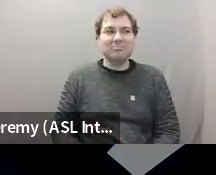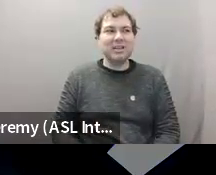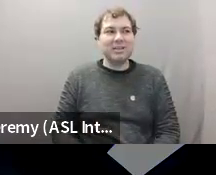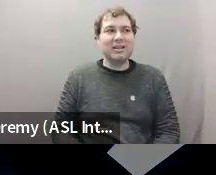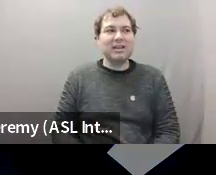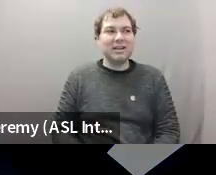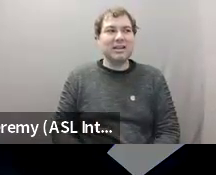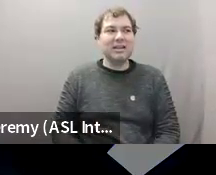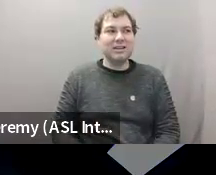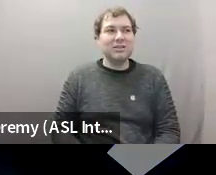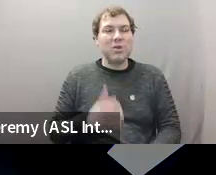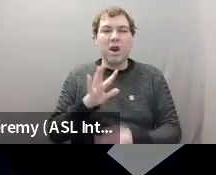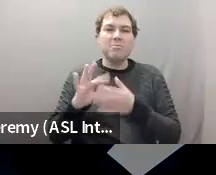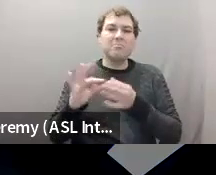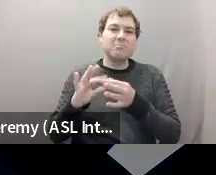james turner: I just wanna pass that on to